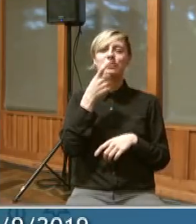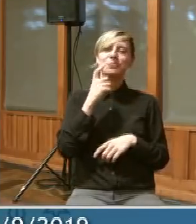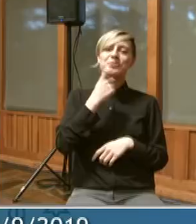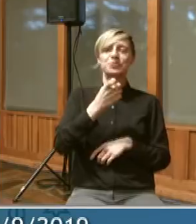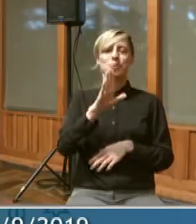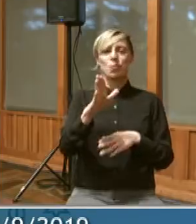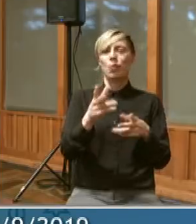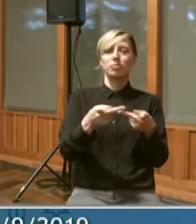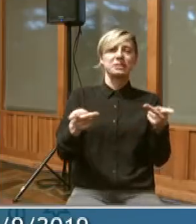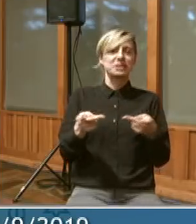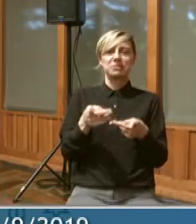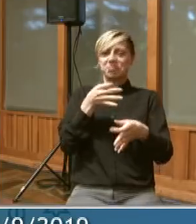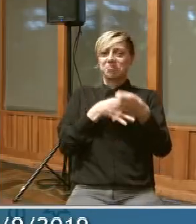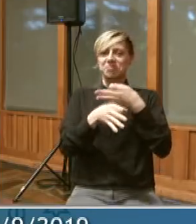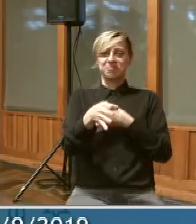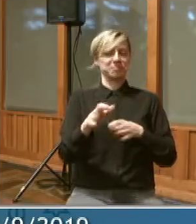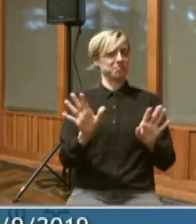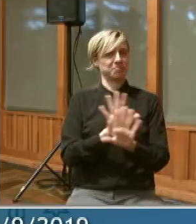SO I DON'T ENVY YOU. YOUR POSITION TO HAVE TO COME UP